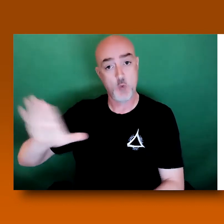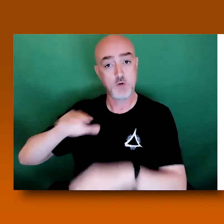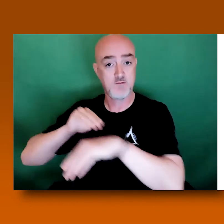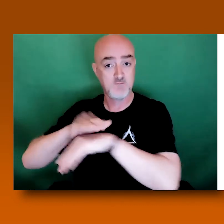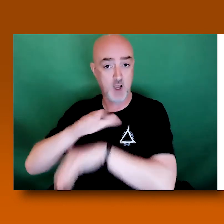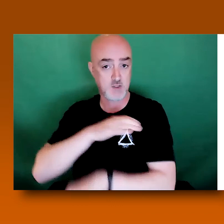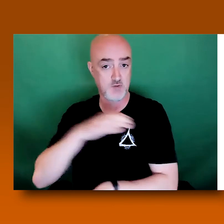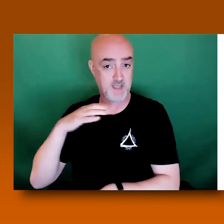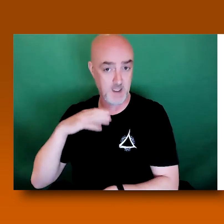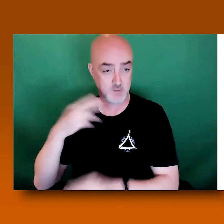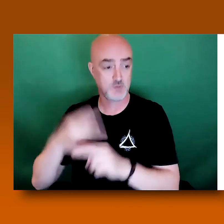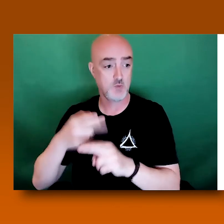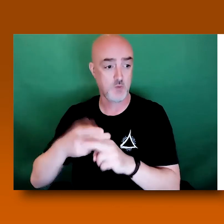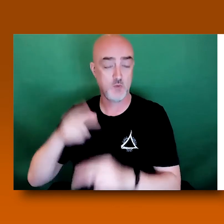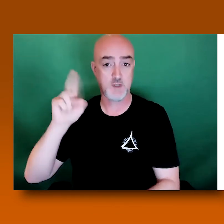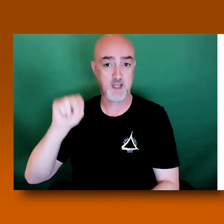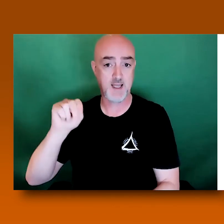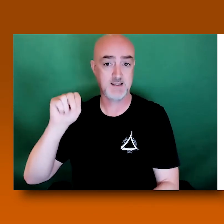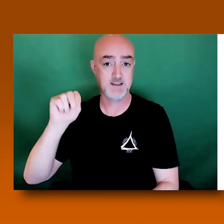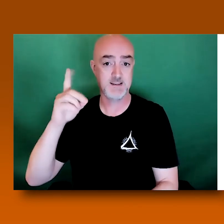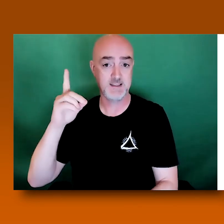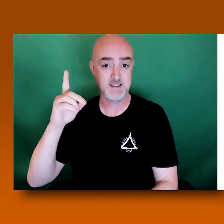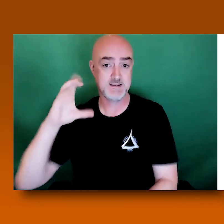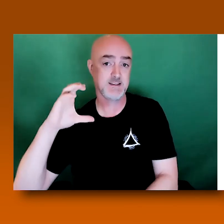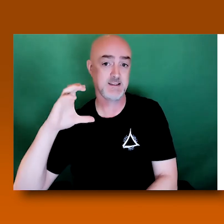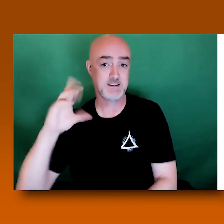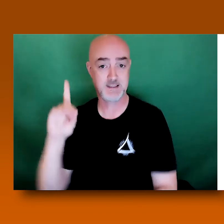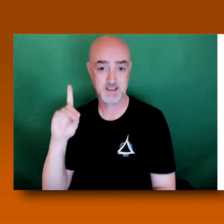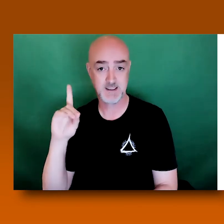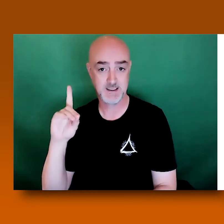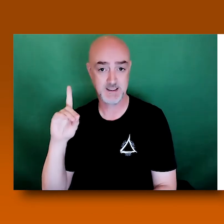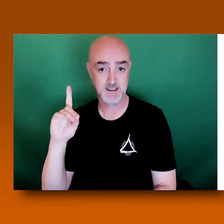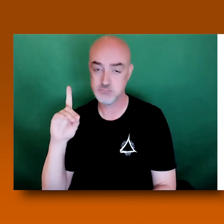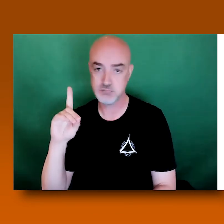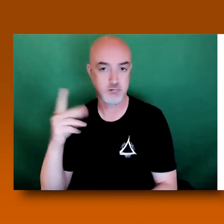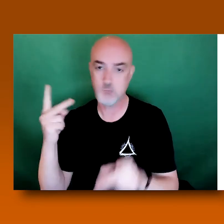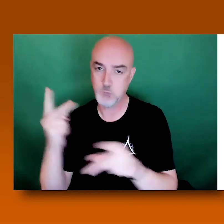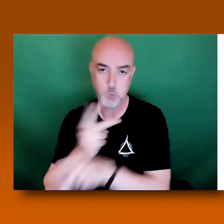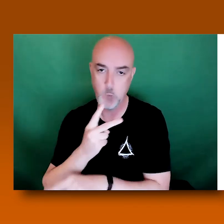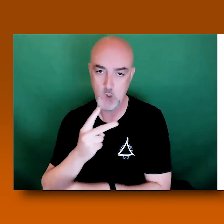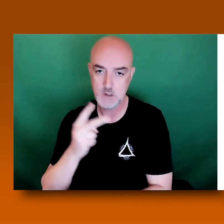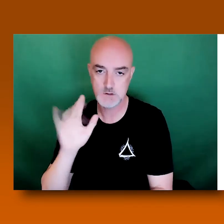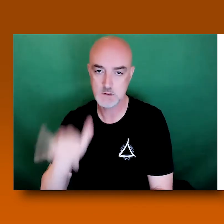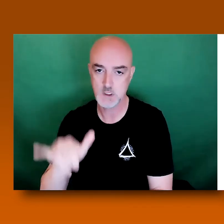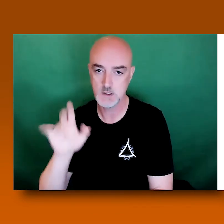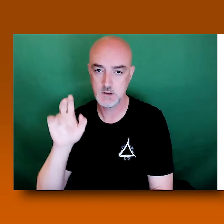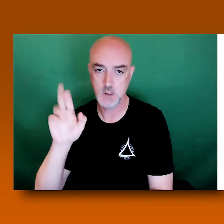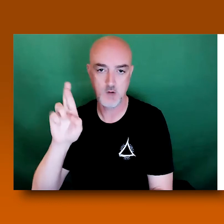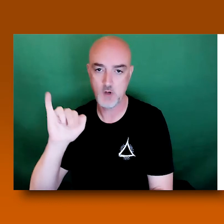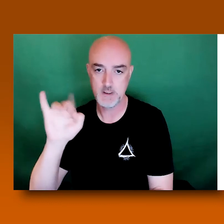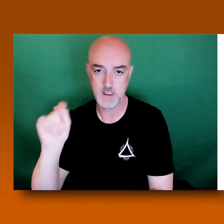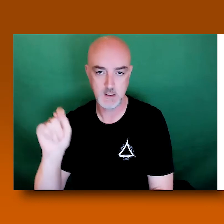has an advisory council called NDCD. Again, terrible name.